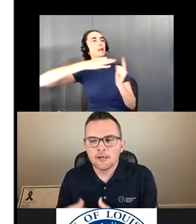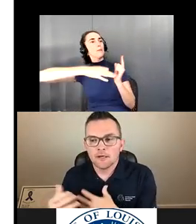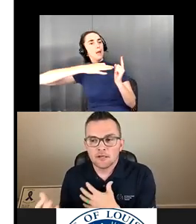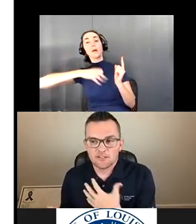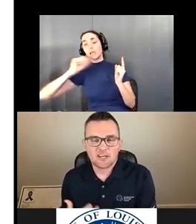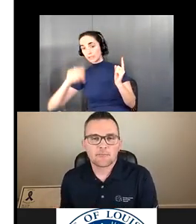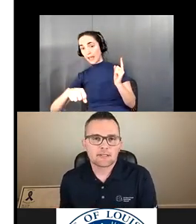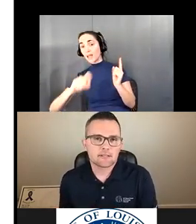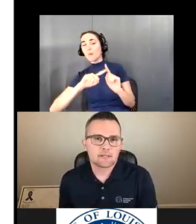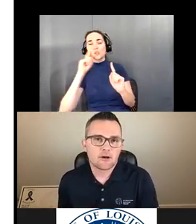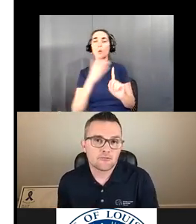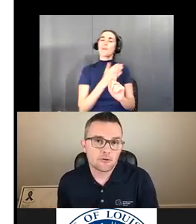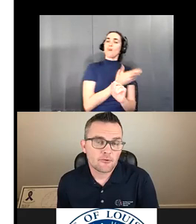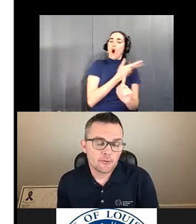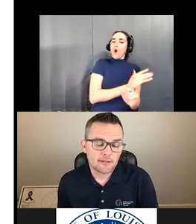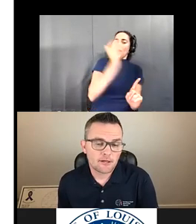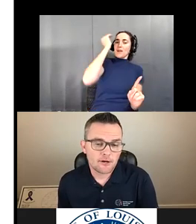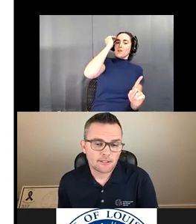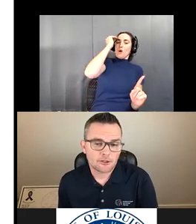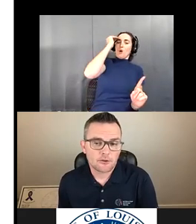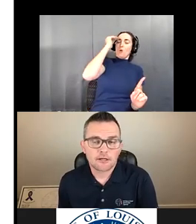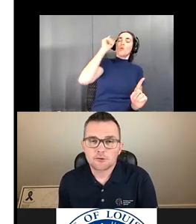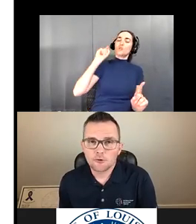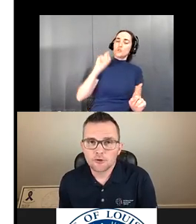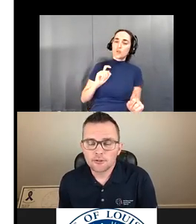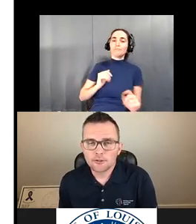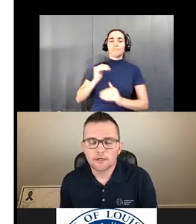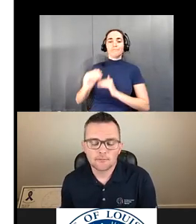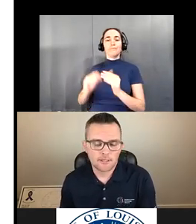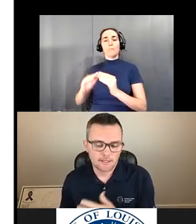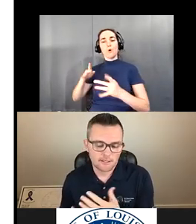15:40:40 It just kind of makes the hopefully will make the interaction go a lot smoother